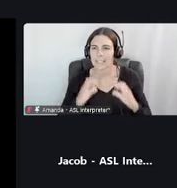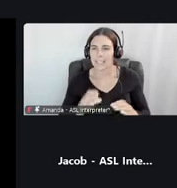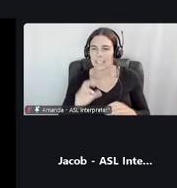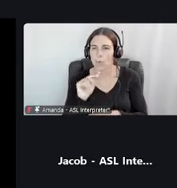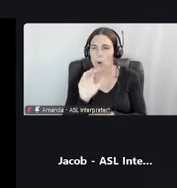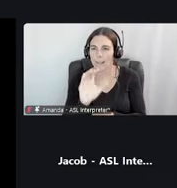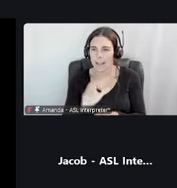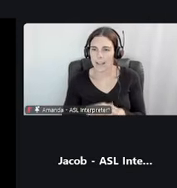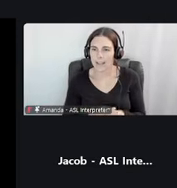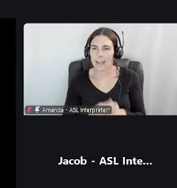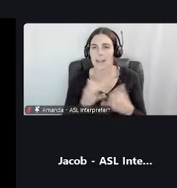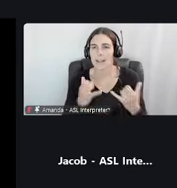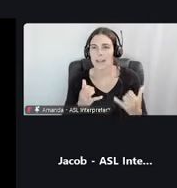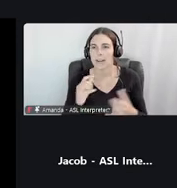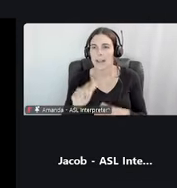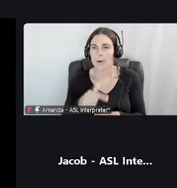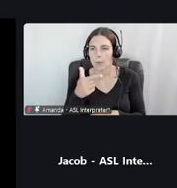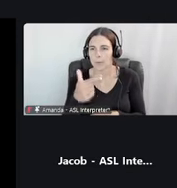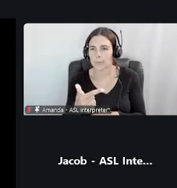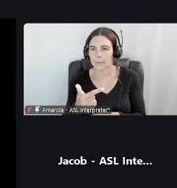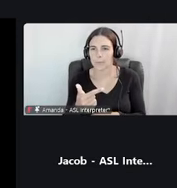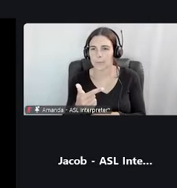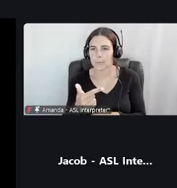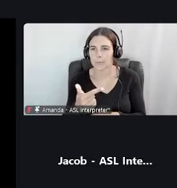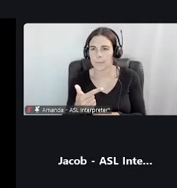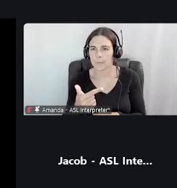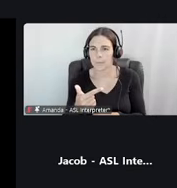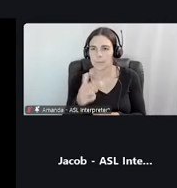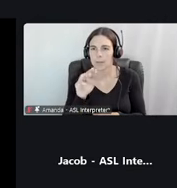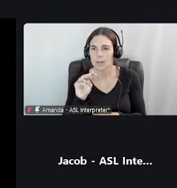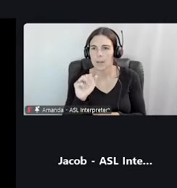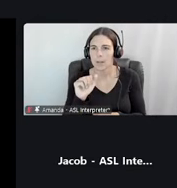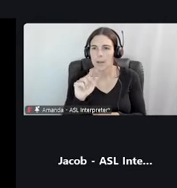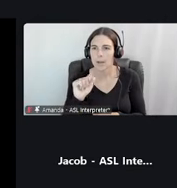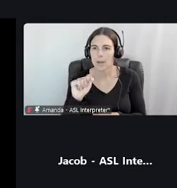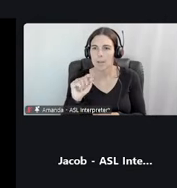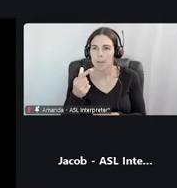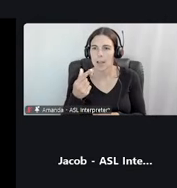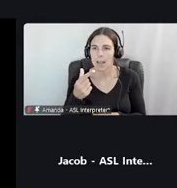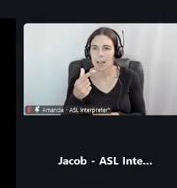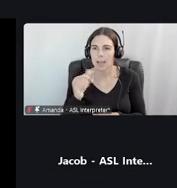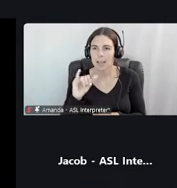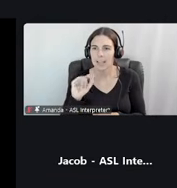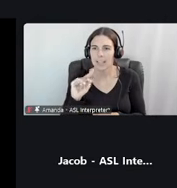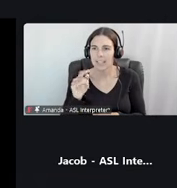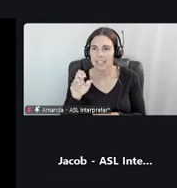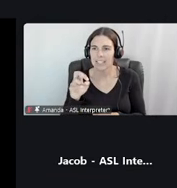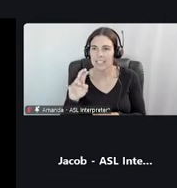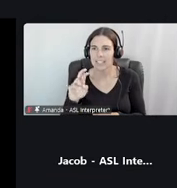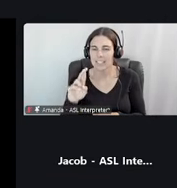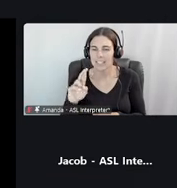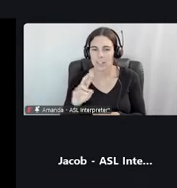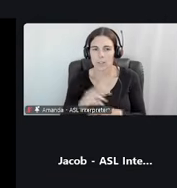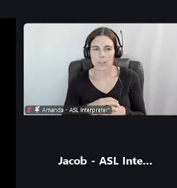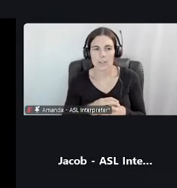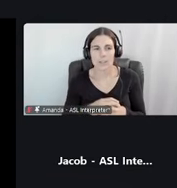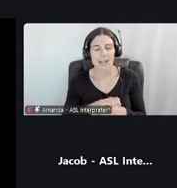with that, I will hand it off um to uh Matt Ginger uh from Region 4. Hey, good afternoon. My name